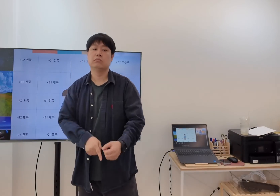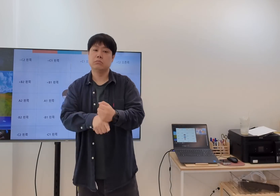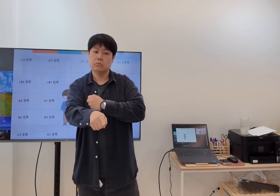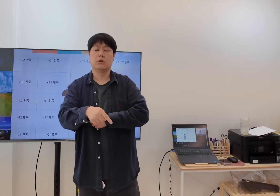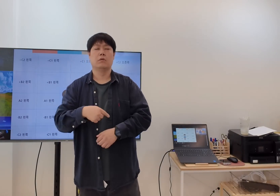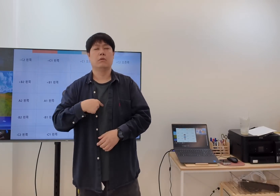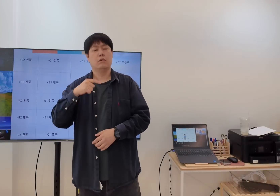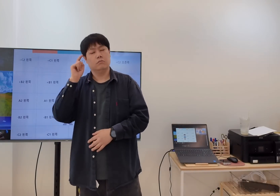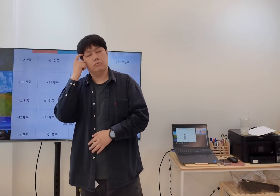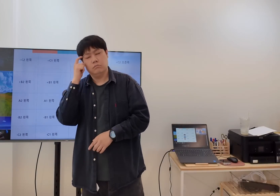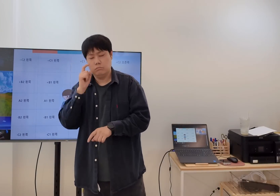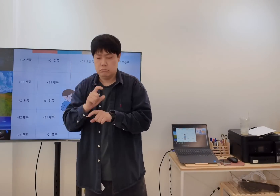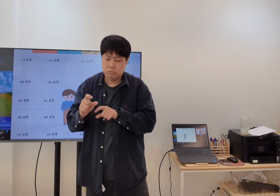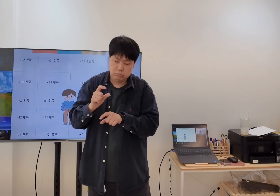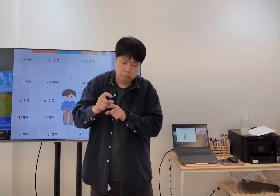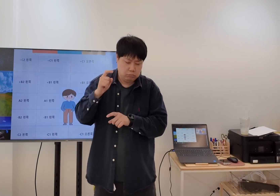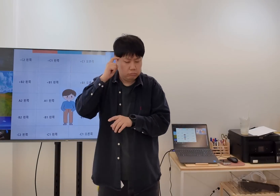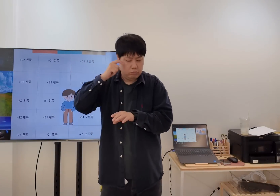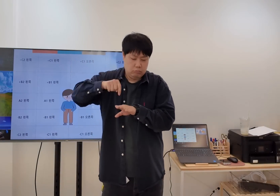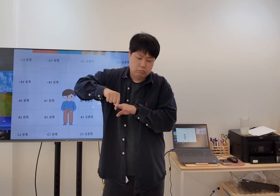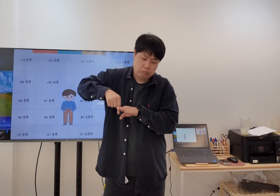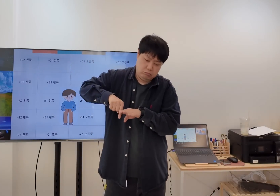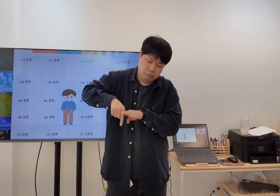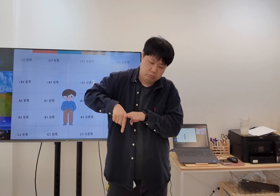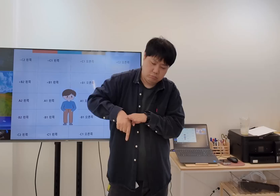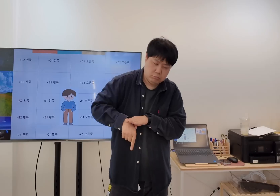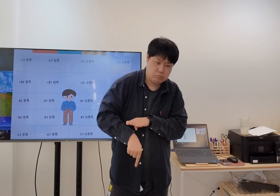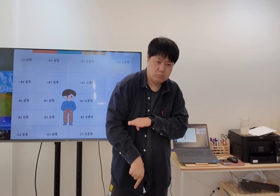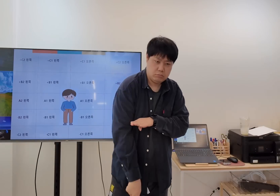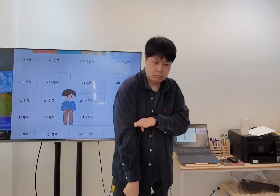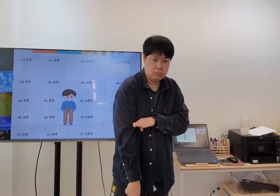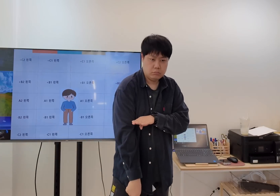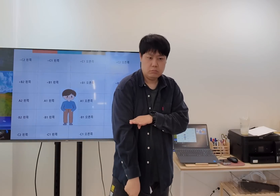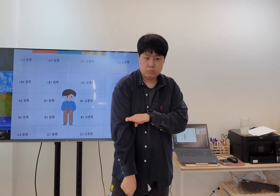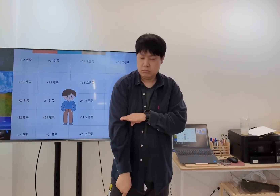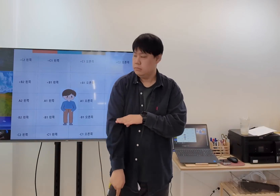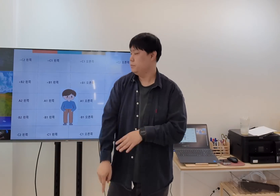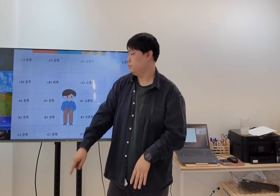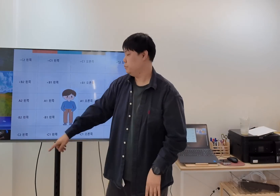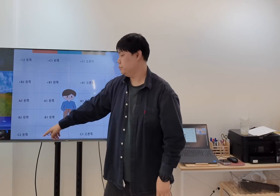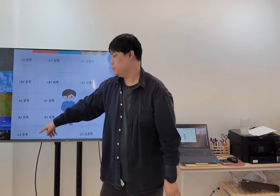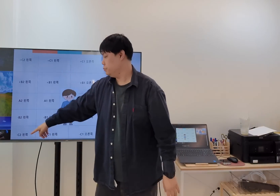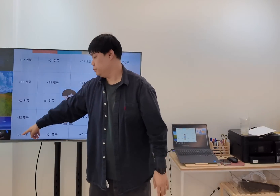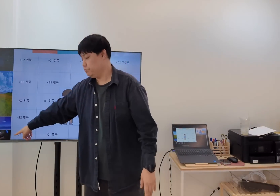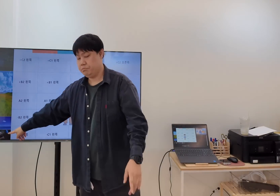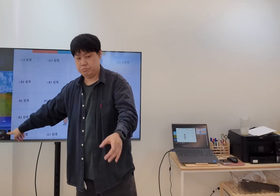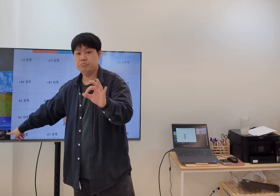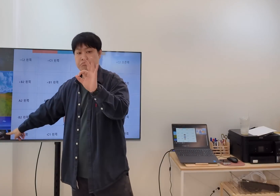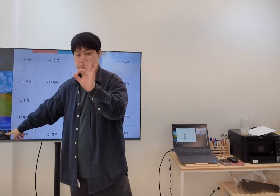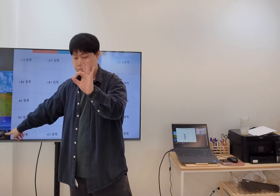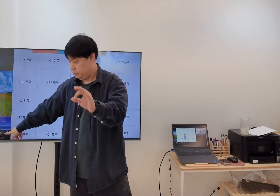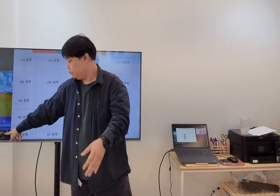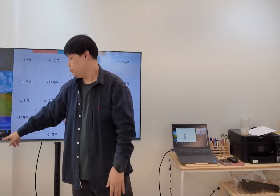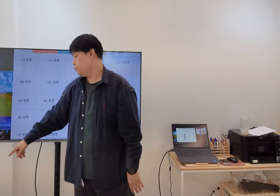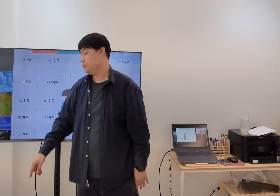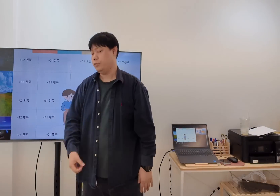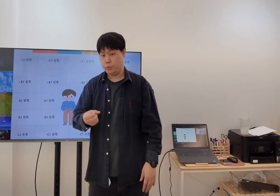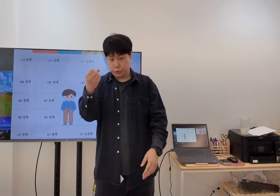Think about it very deeply. The position at that time is down to c2.